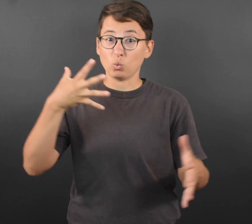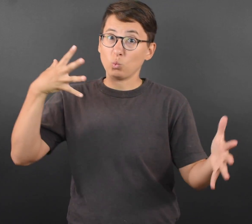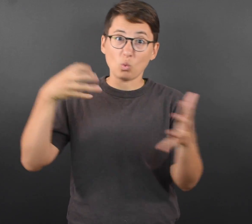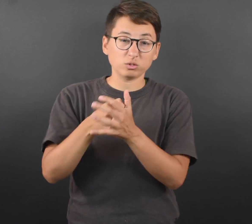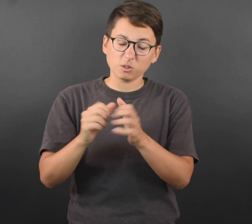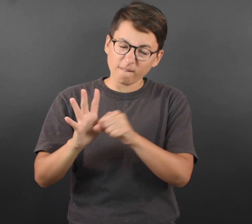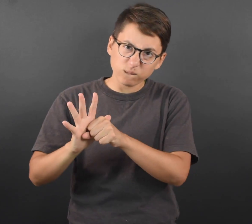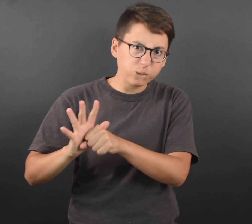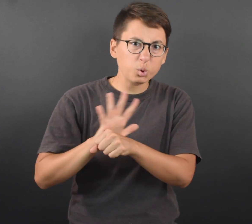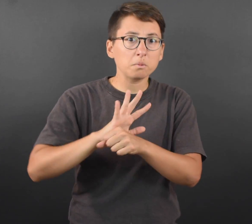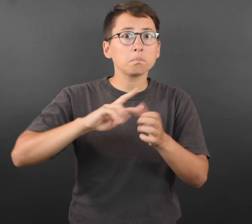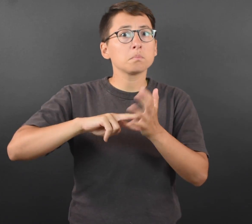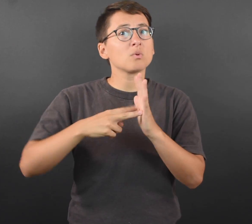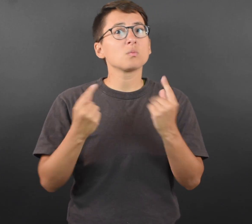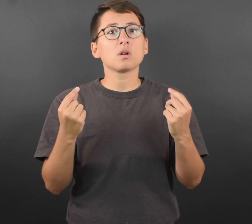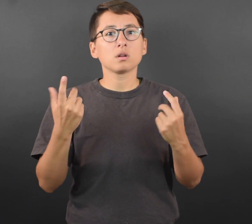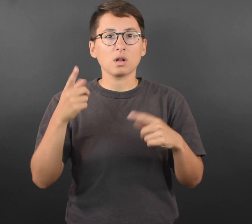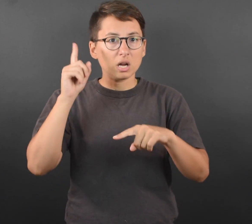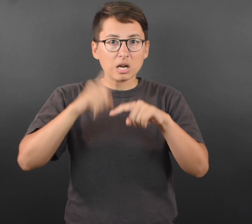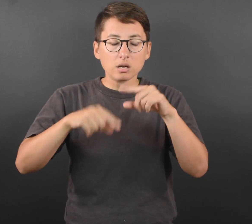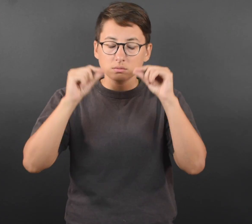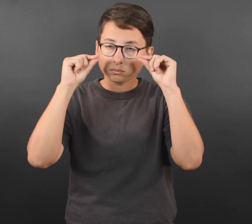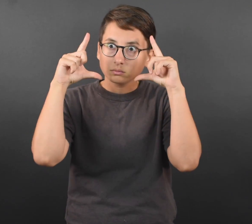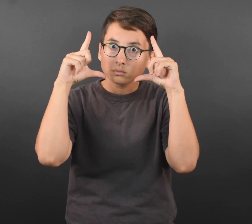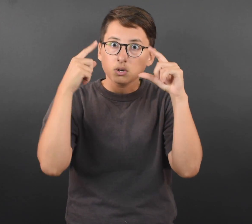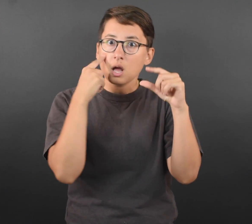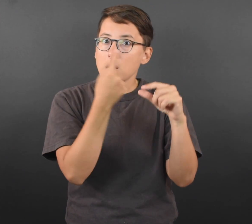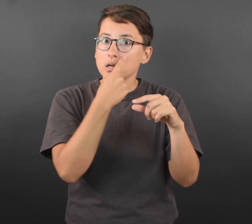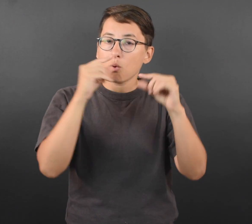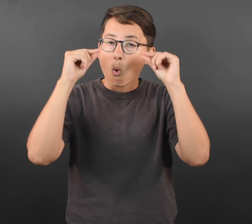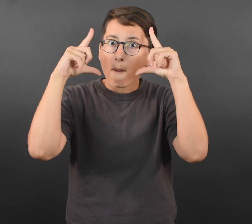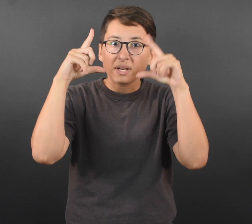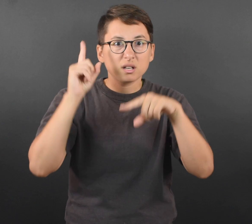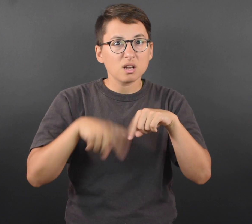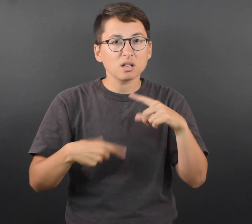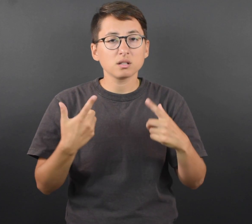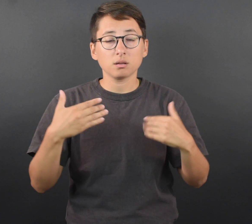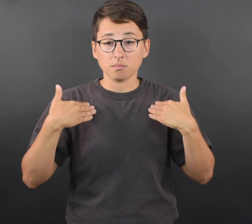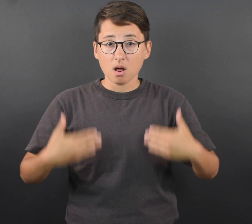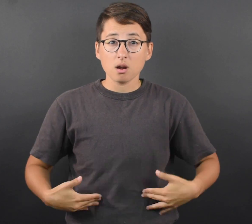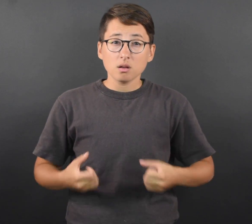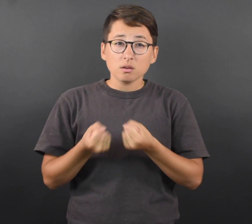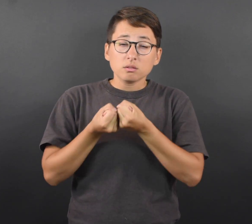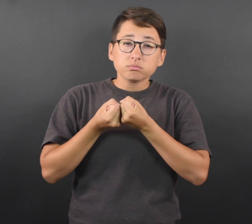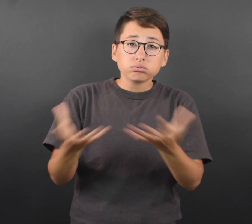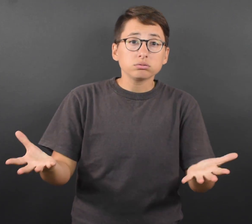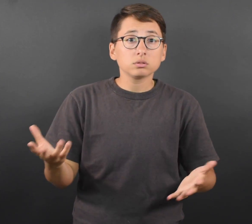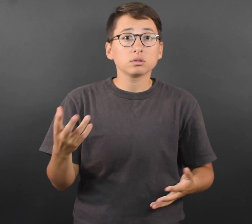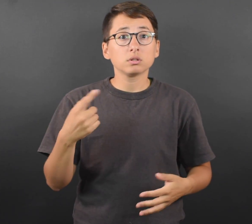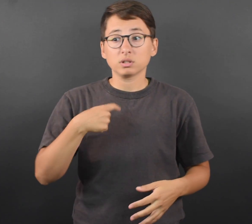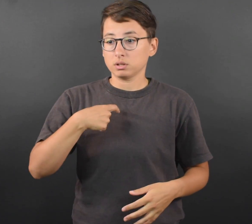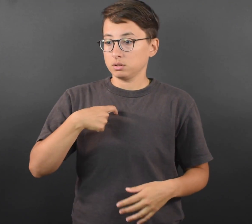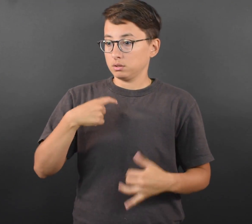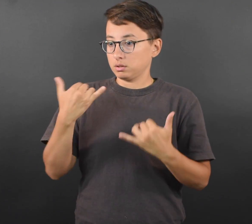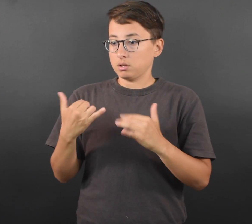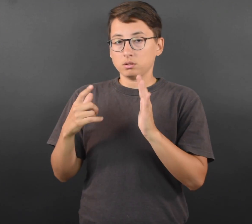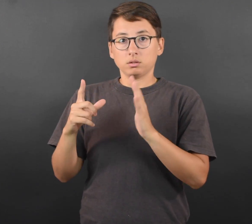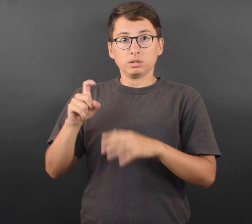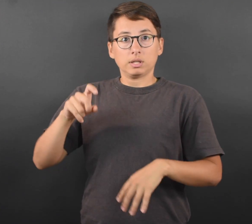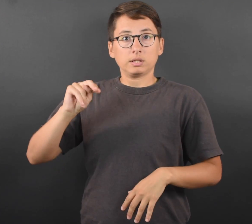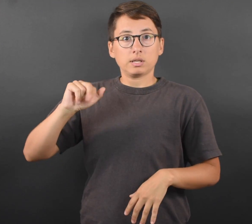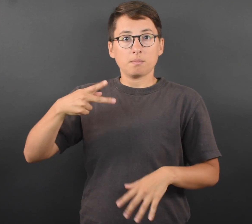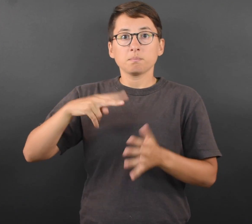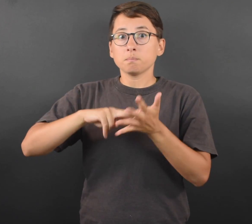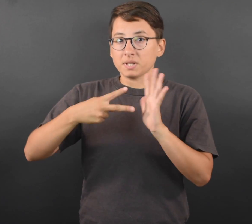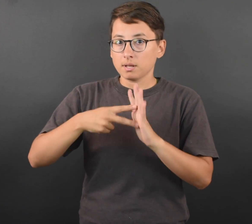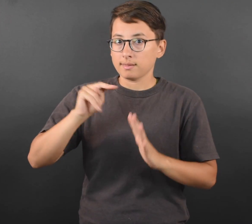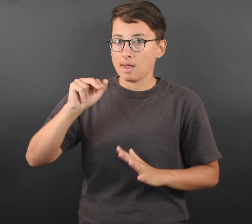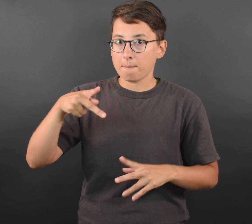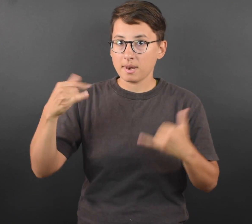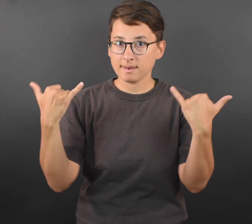my body is just exhausted, and it's 'I need a nap and I need it right now,’” she said.